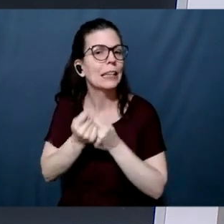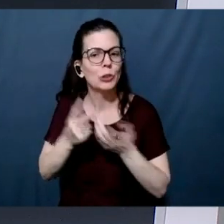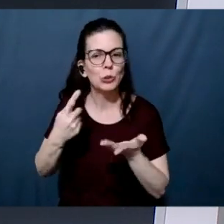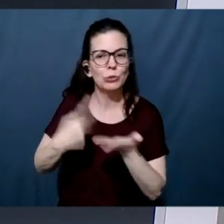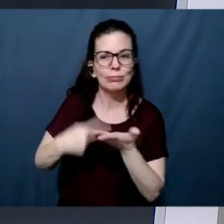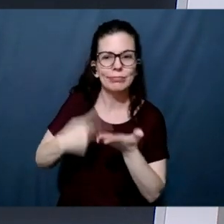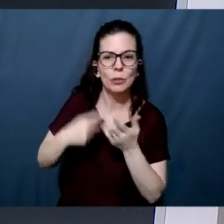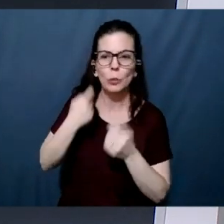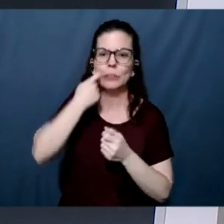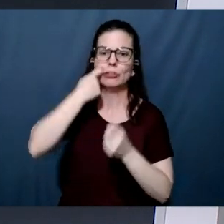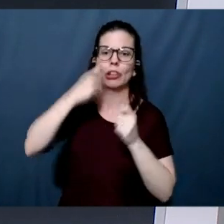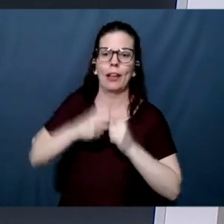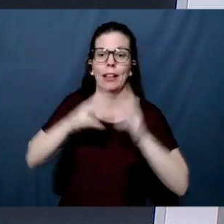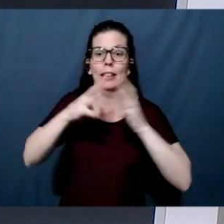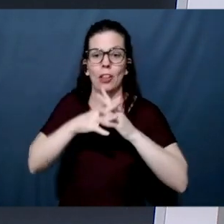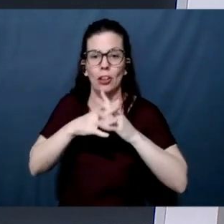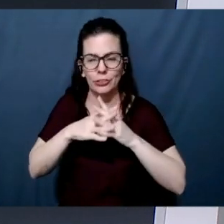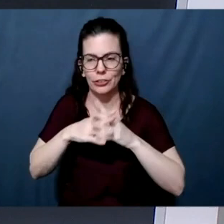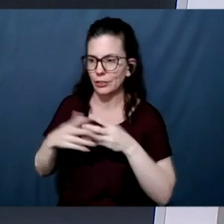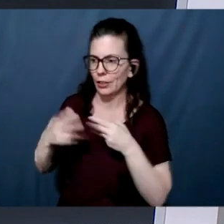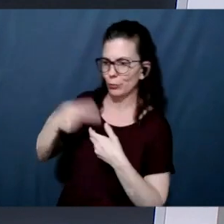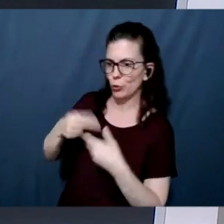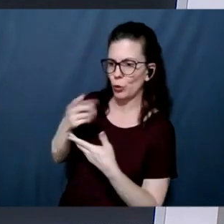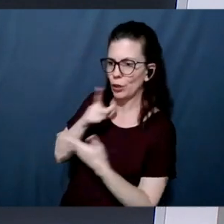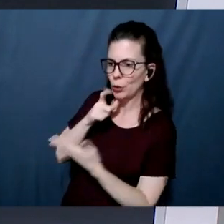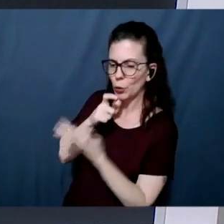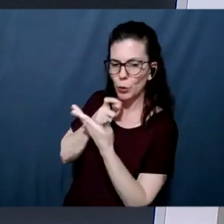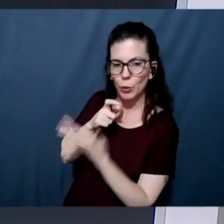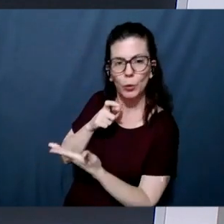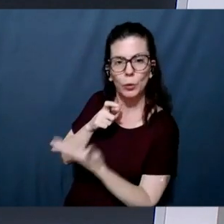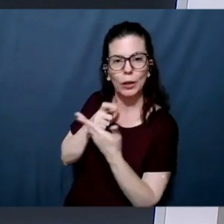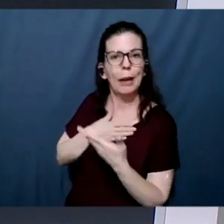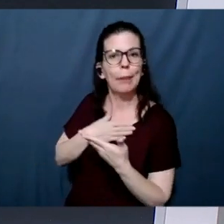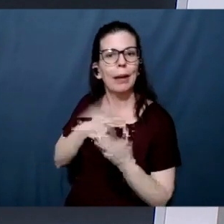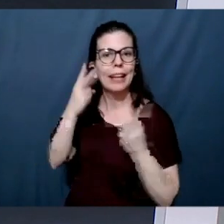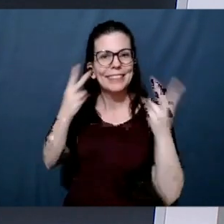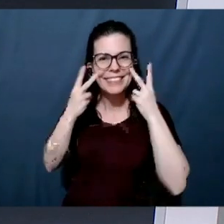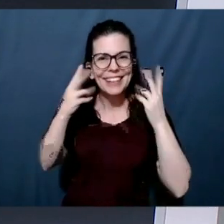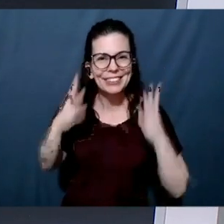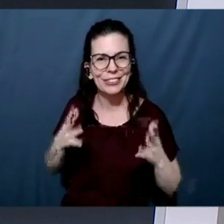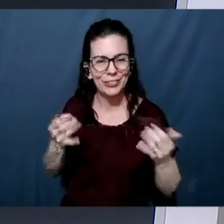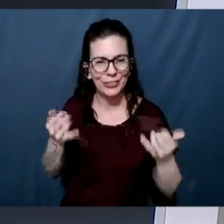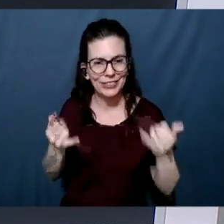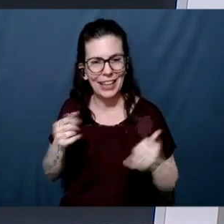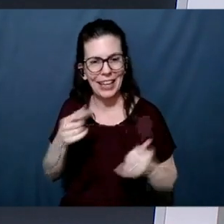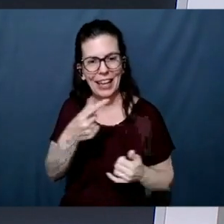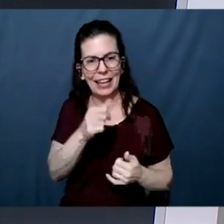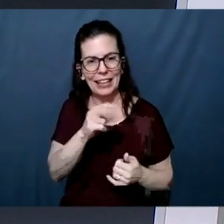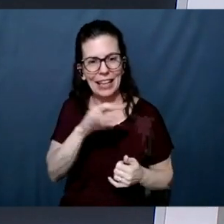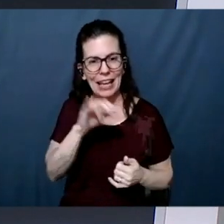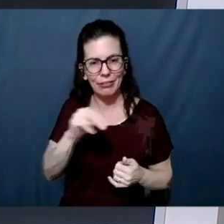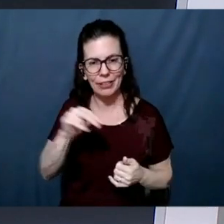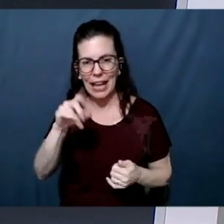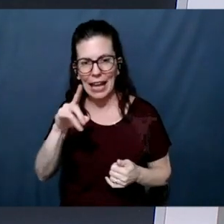And I am joined by my guests today. We have Gavin Adams here and Shivi Gupta